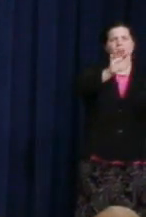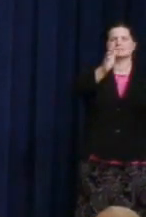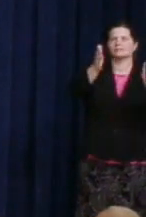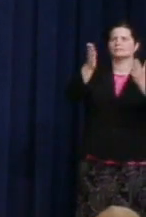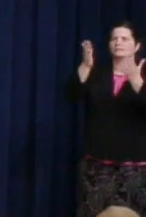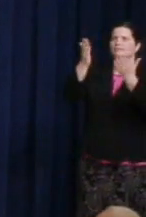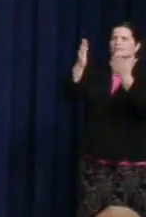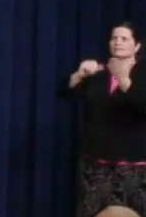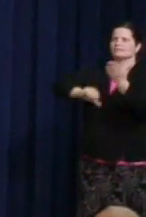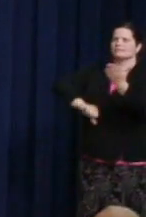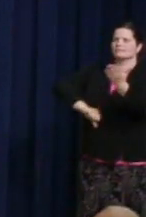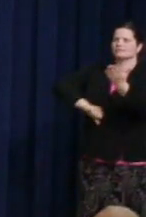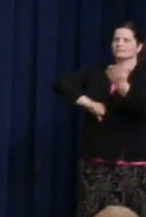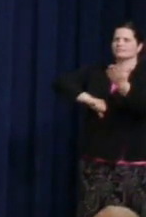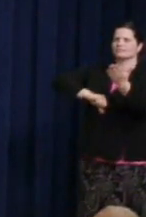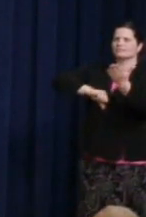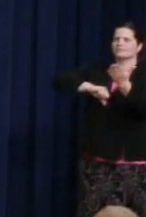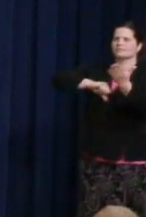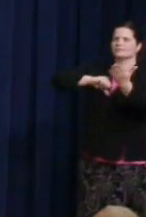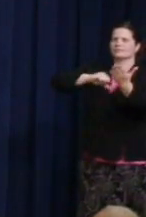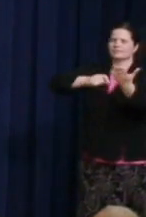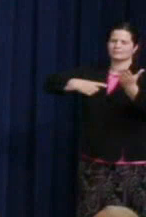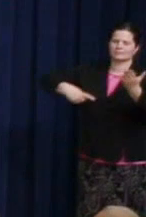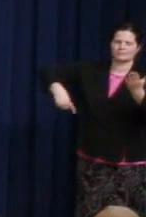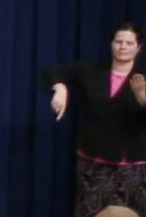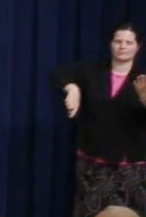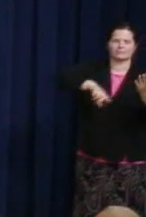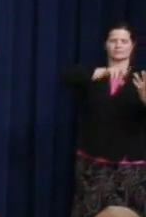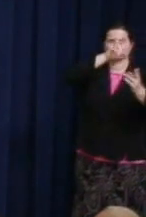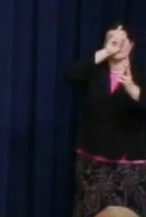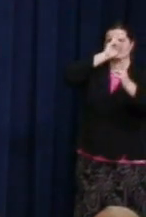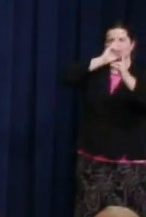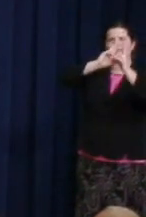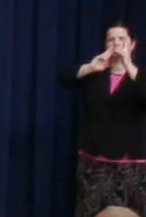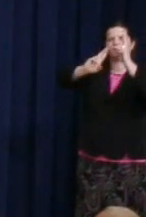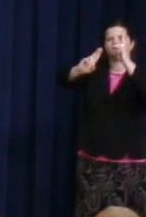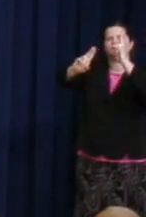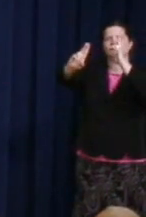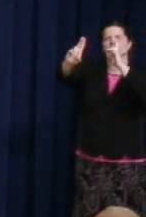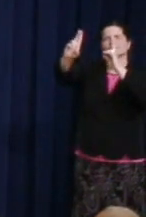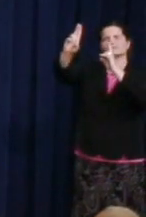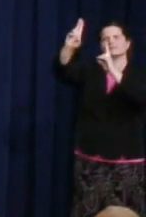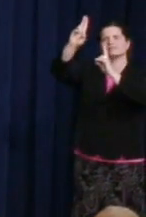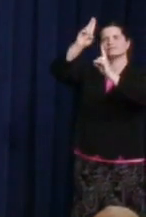what so proudly we hailed